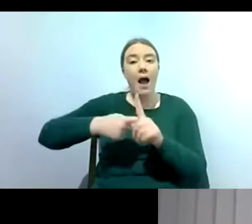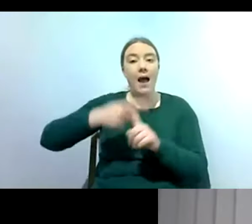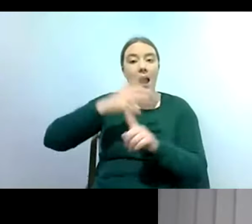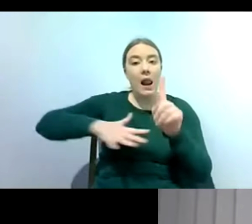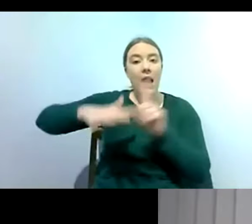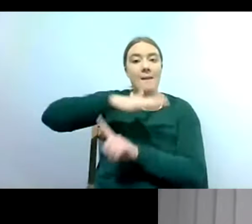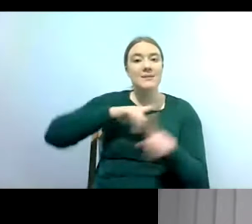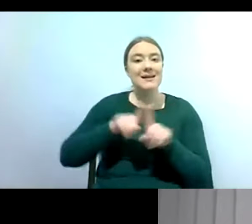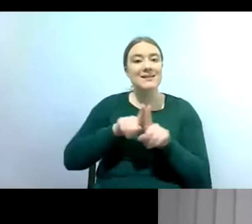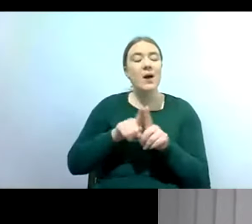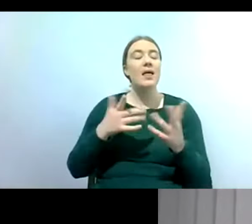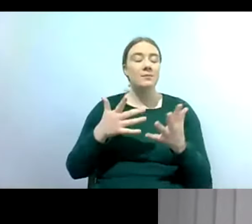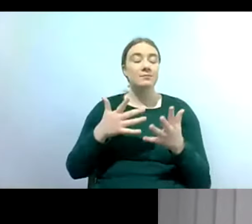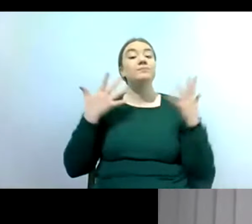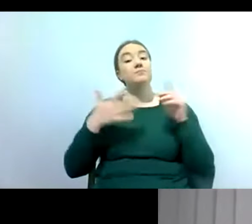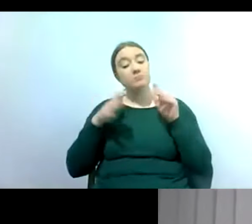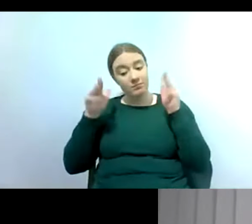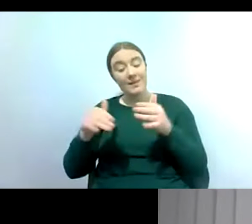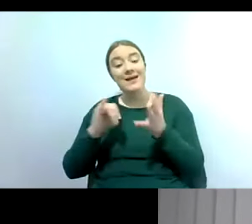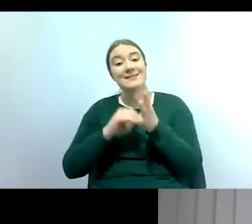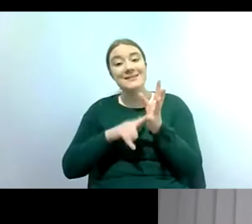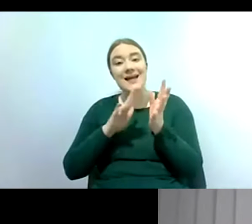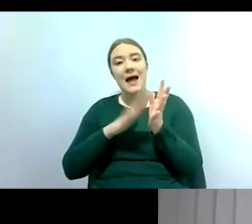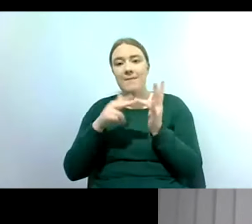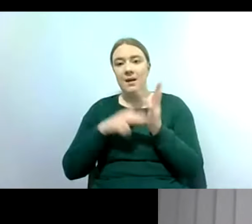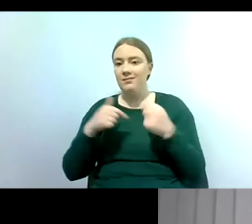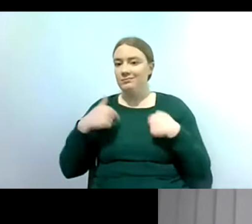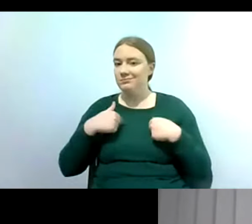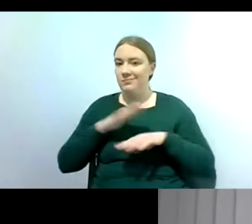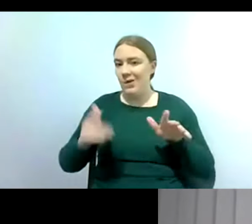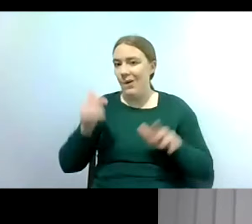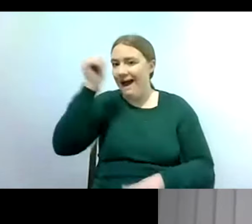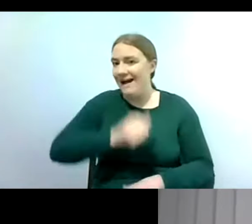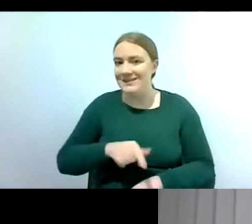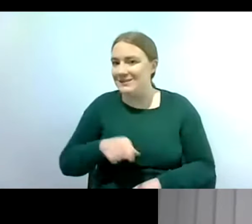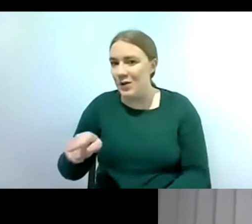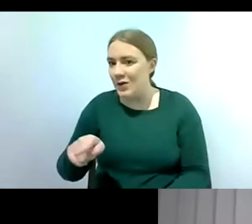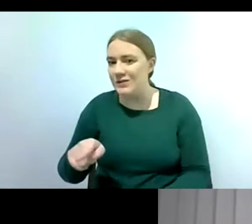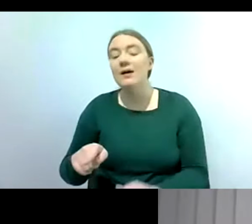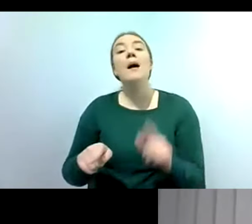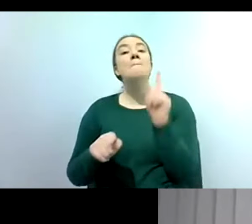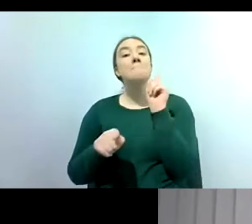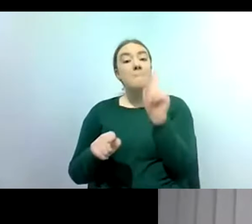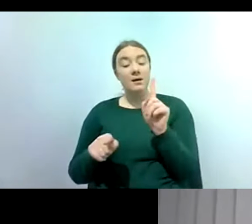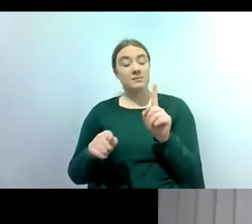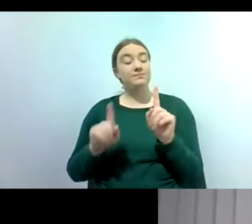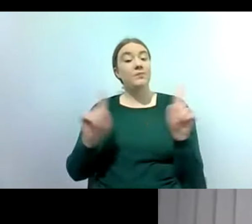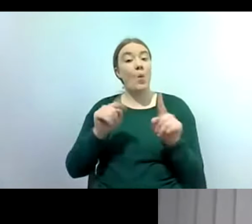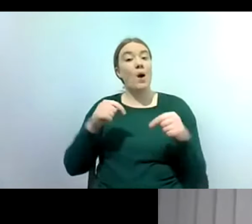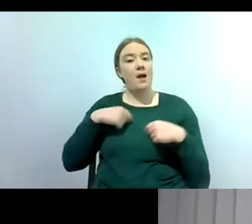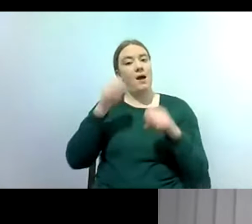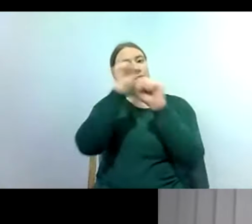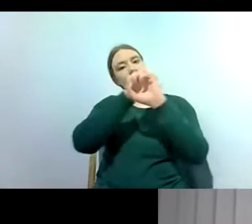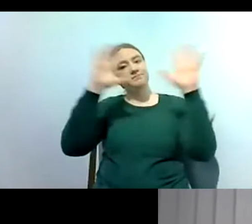with regards to salmon it's definitely not my area of expertise um but as far as i understand it um